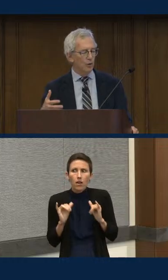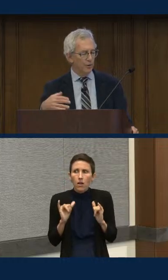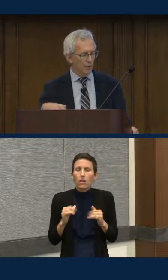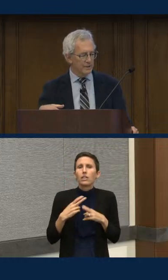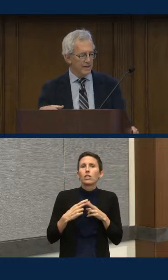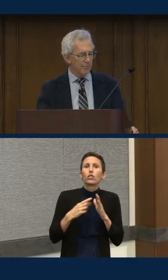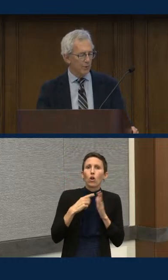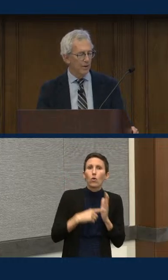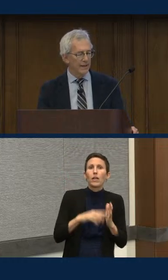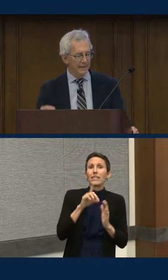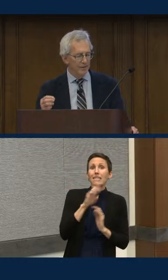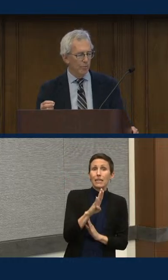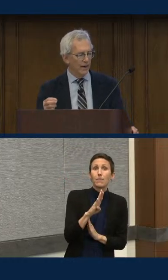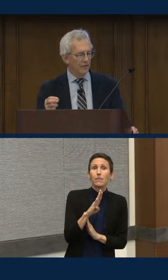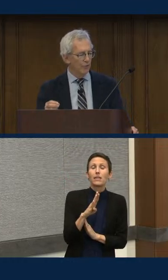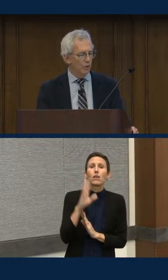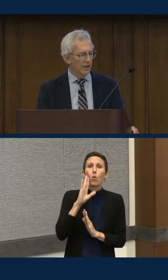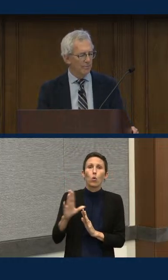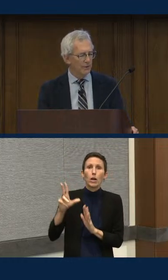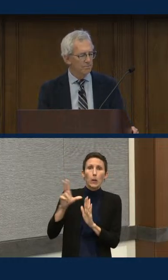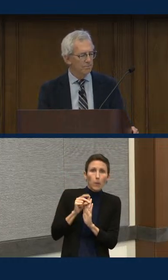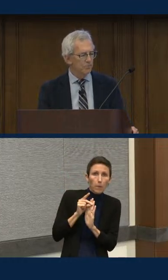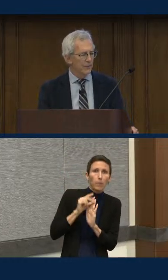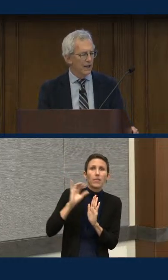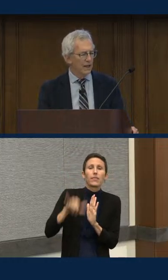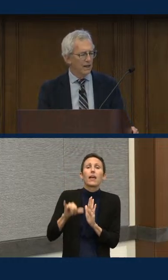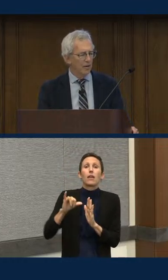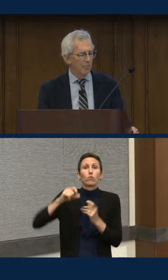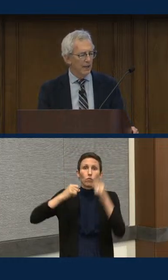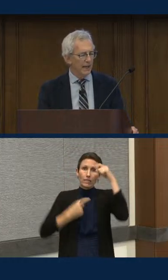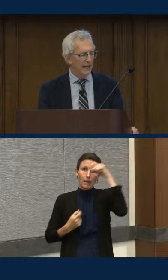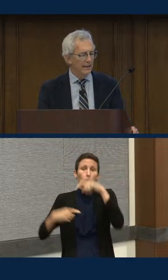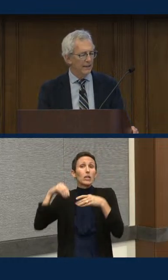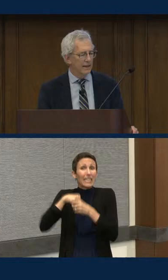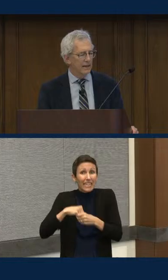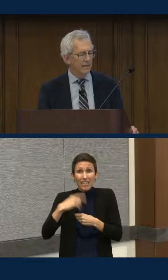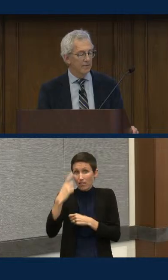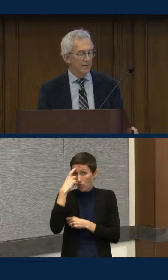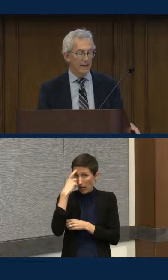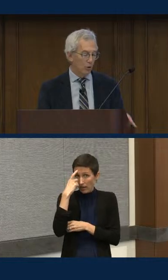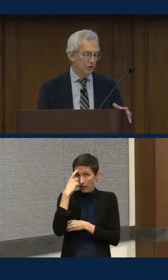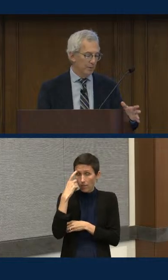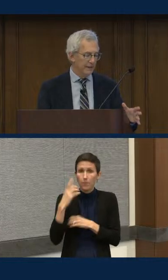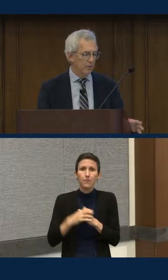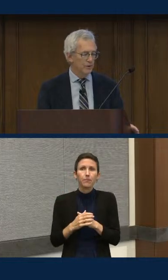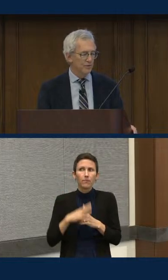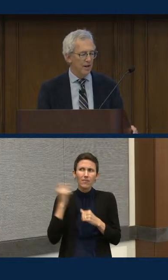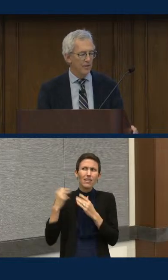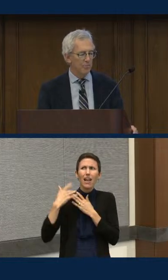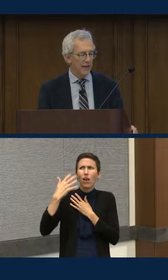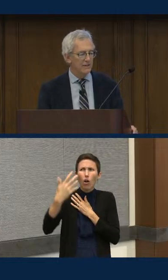receptor in the brain for leptin. And ultimately was